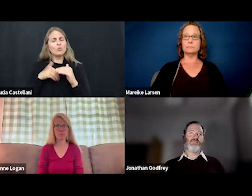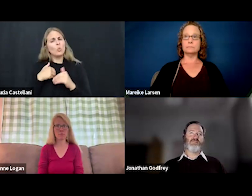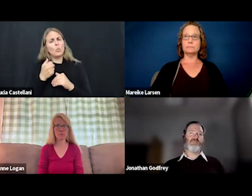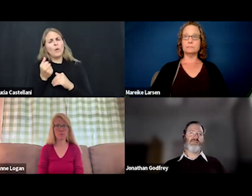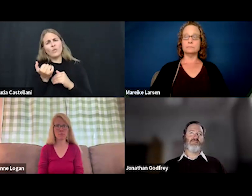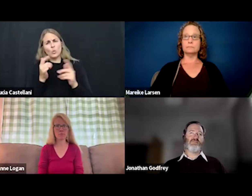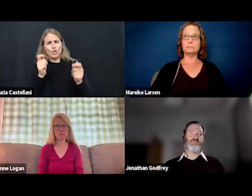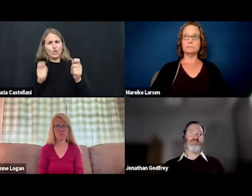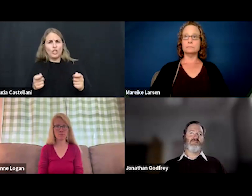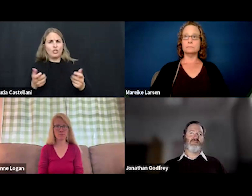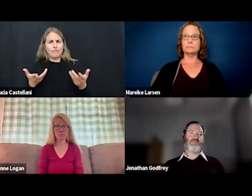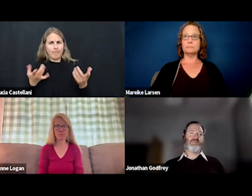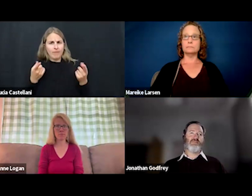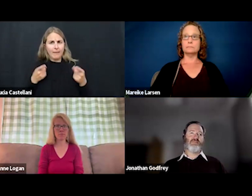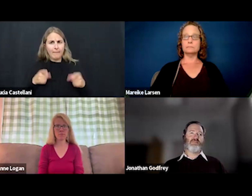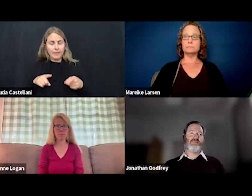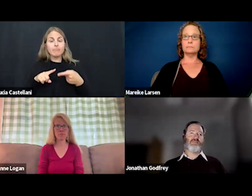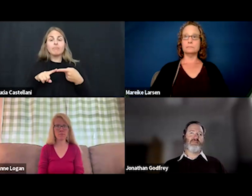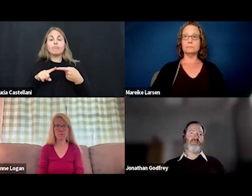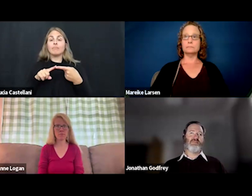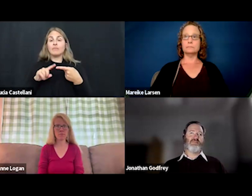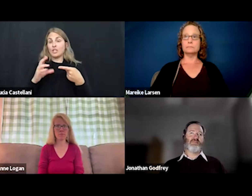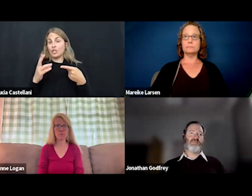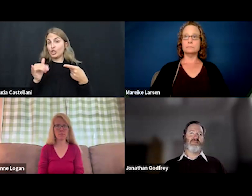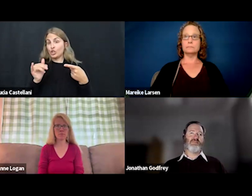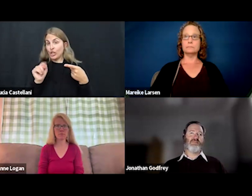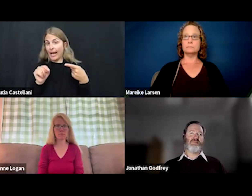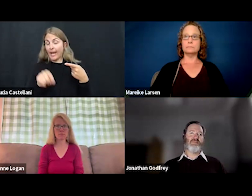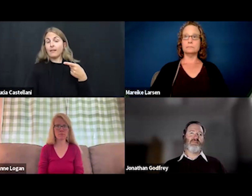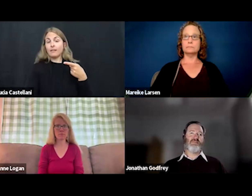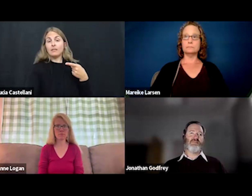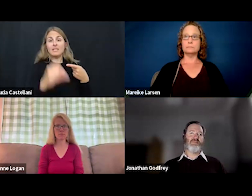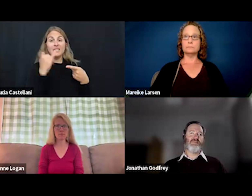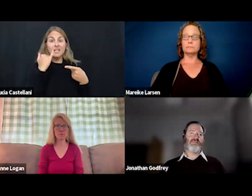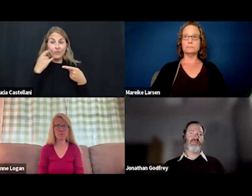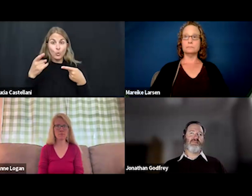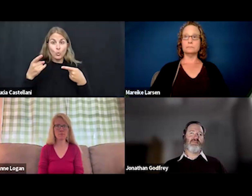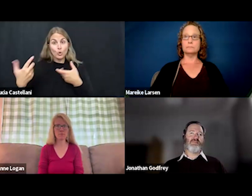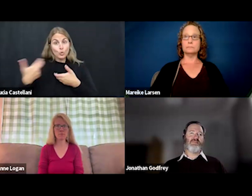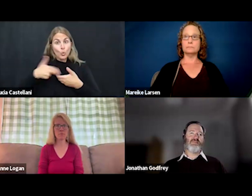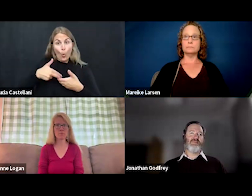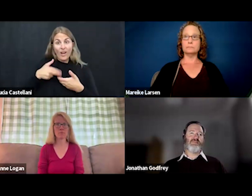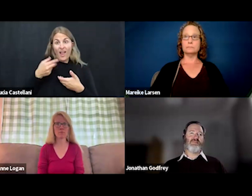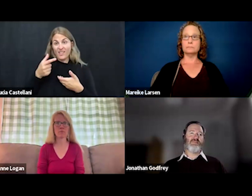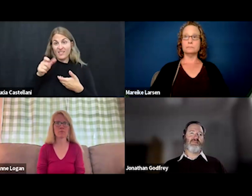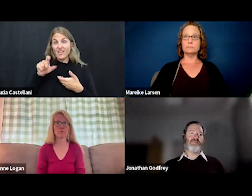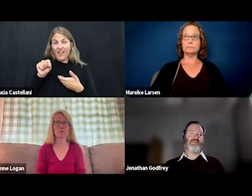One of those is that the chat, if you're a guest, you'll notice that the chat is off.